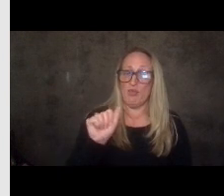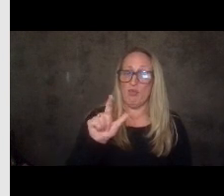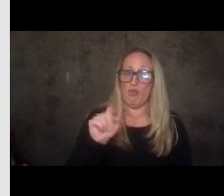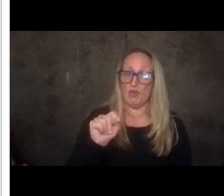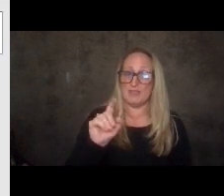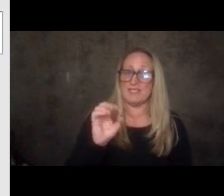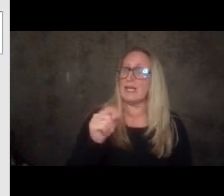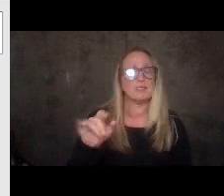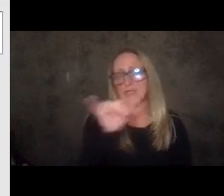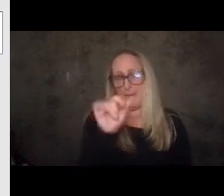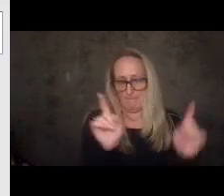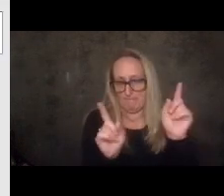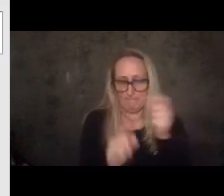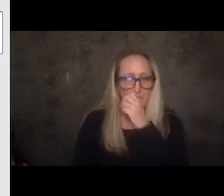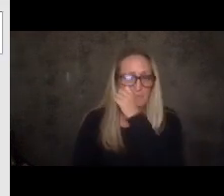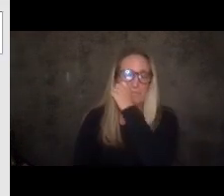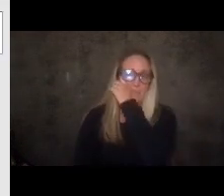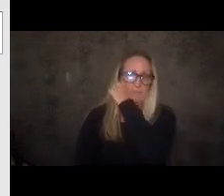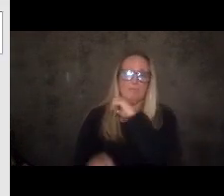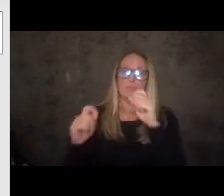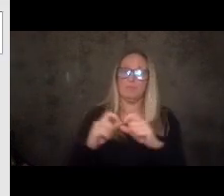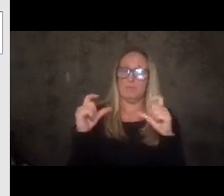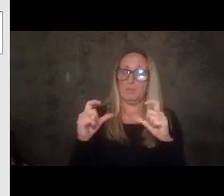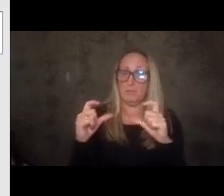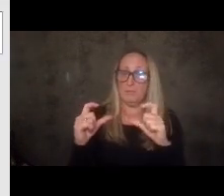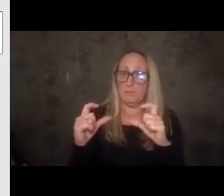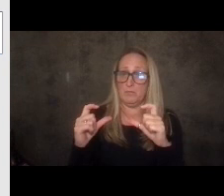same place. And it'll open up a panel for that alternate text